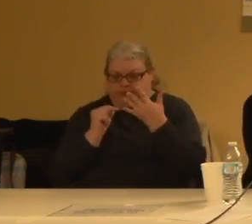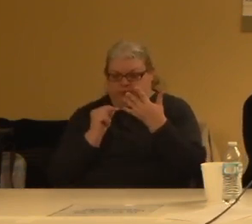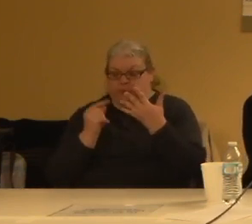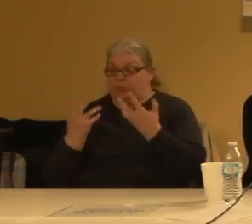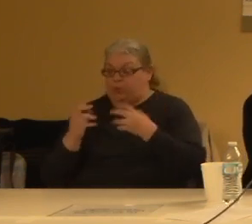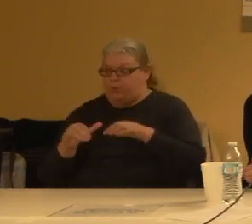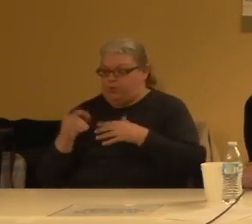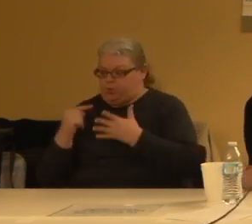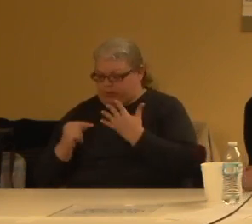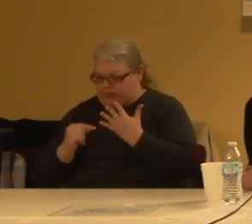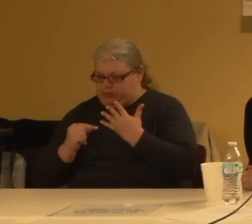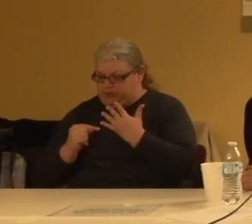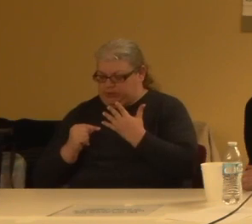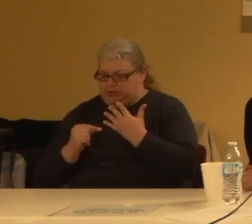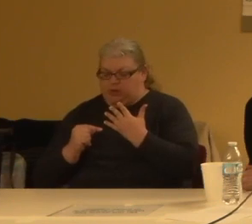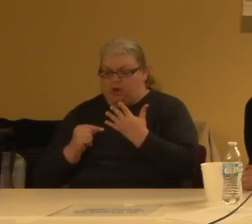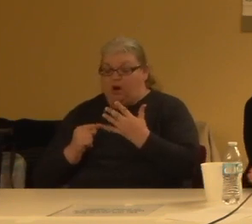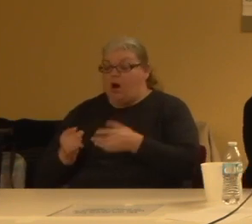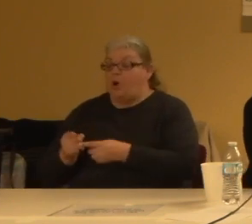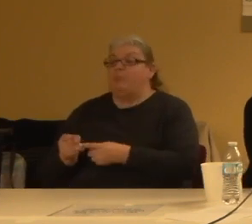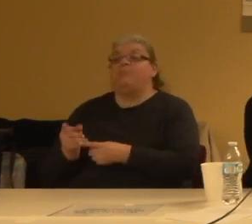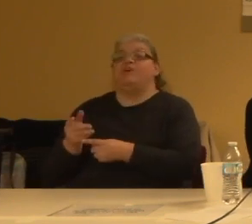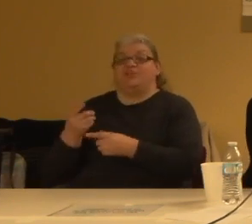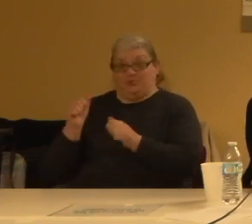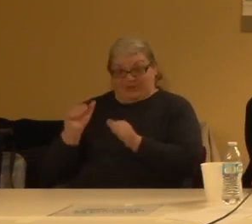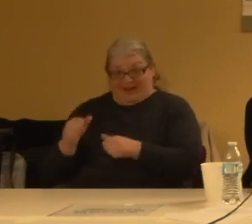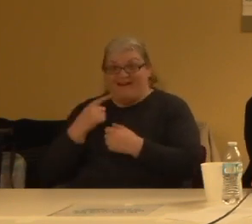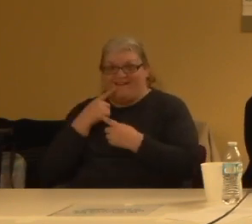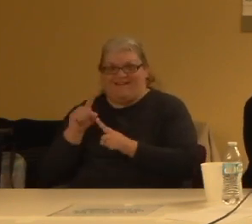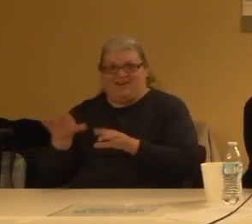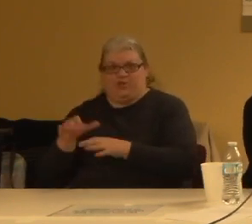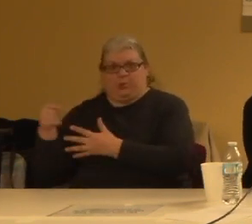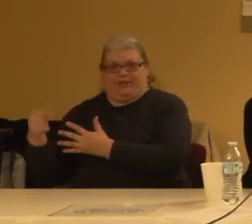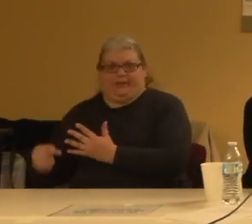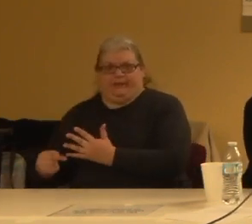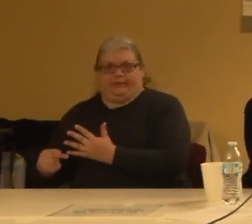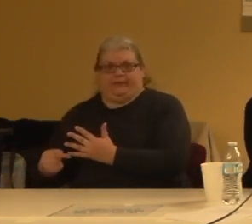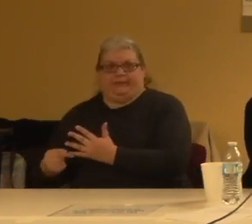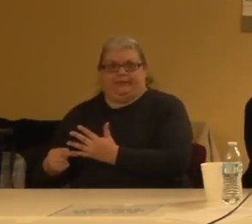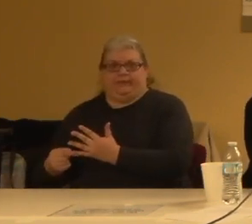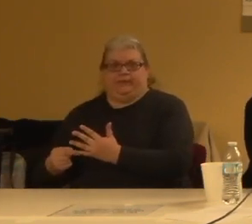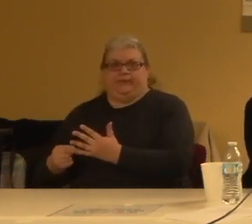and this is what you get to do." And the the get was, "You can do whatever topic you want,